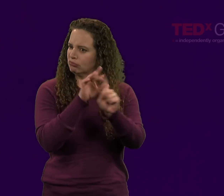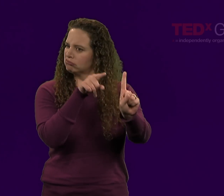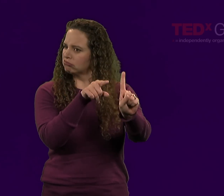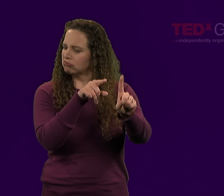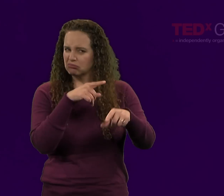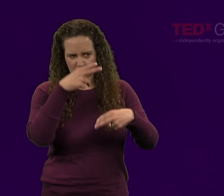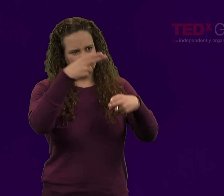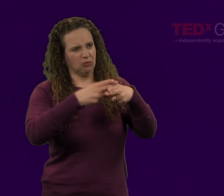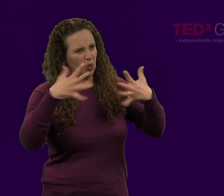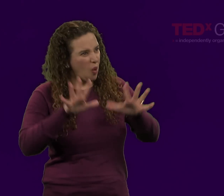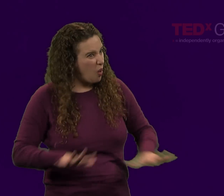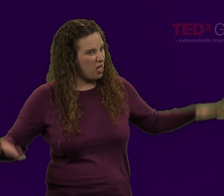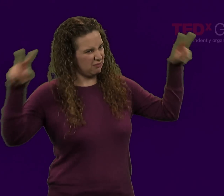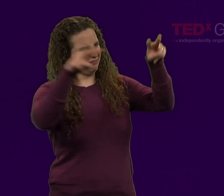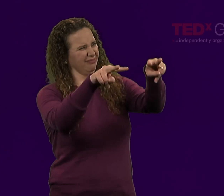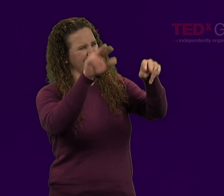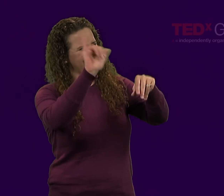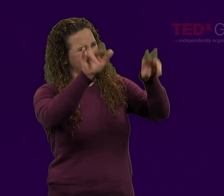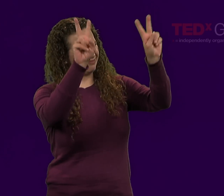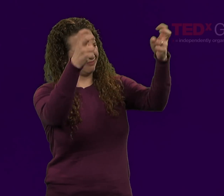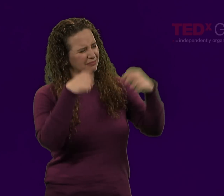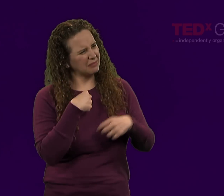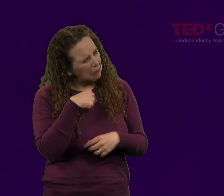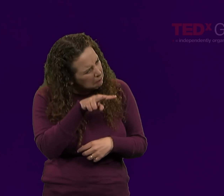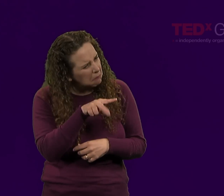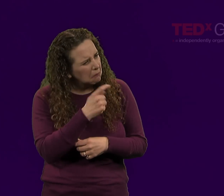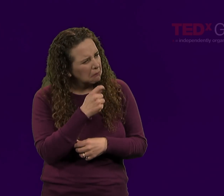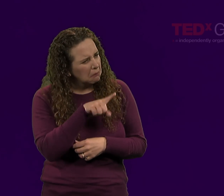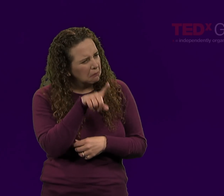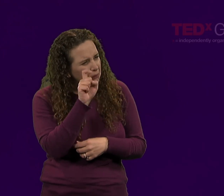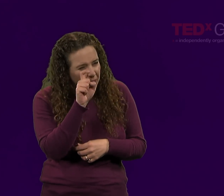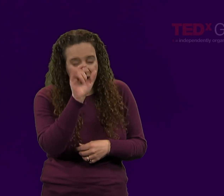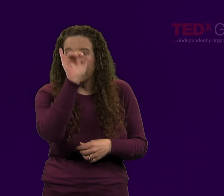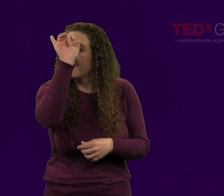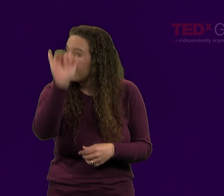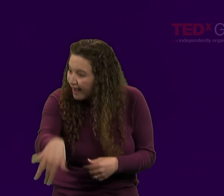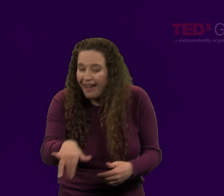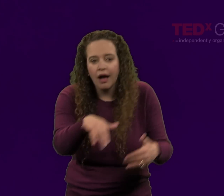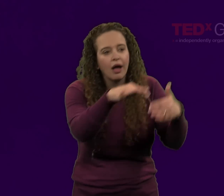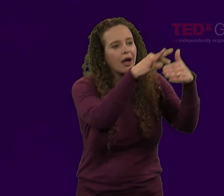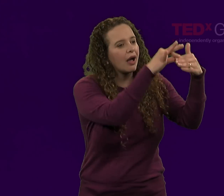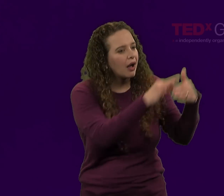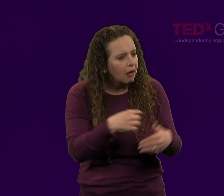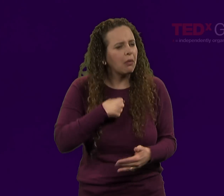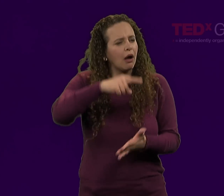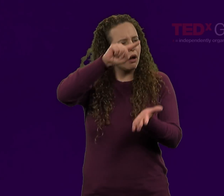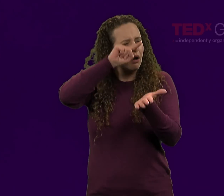And again, this is a source that's very reputable and looked to from people around the world.